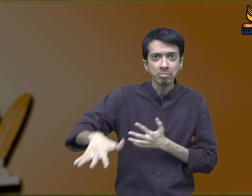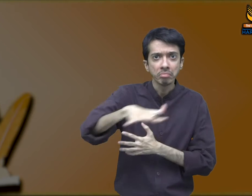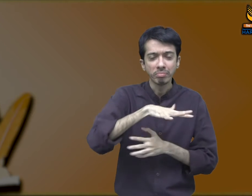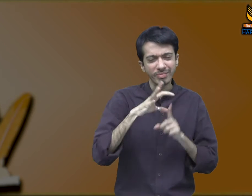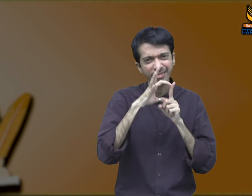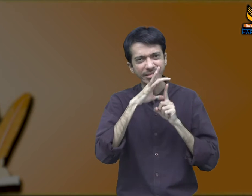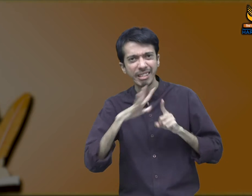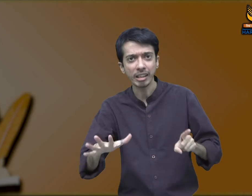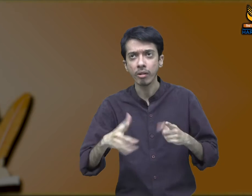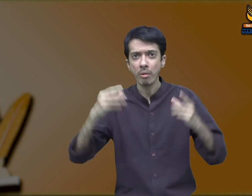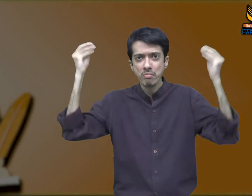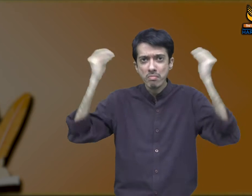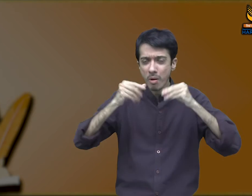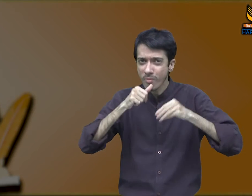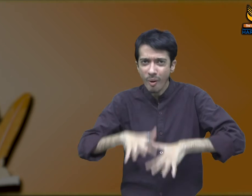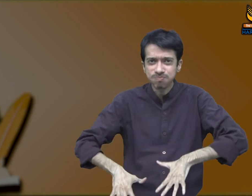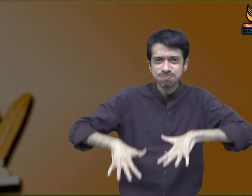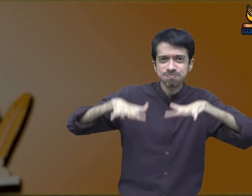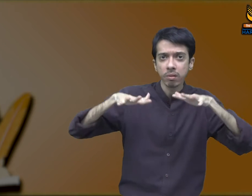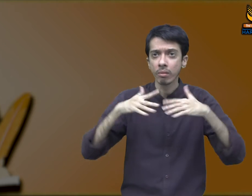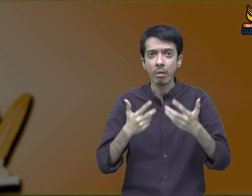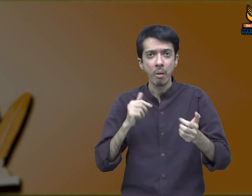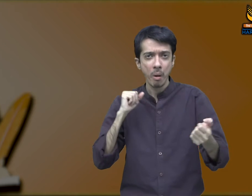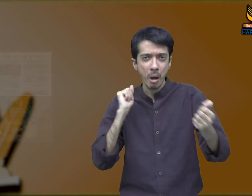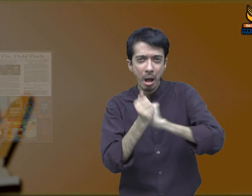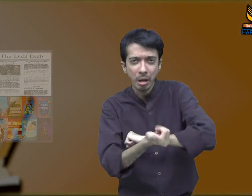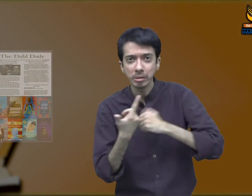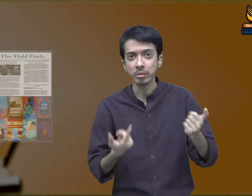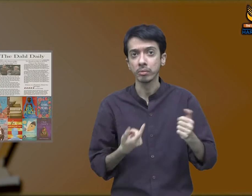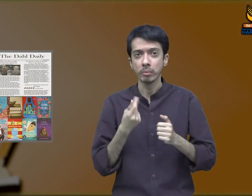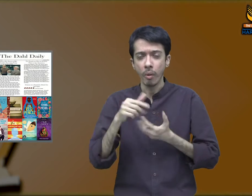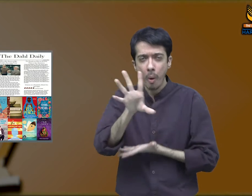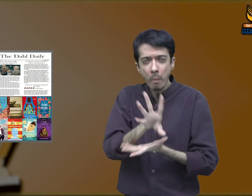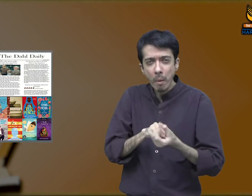It has characters, a situation, a mood. It may be a happy story,